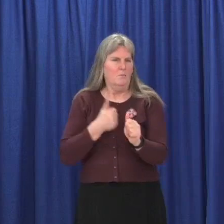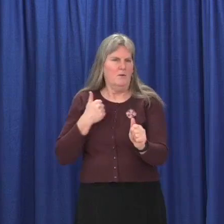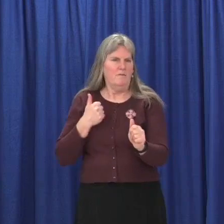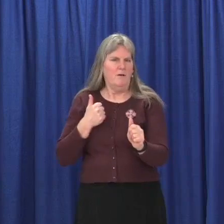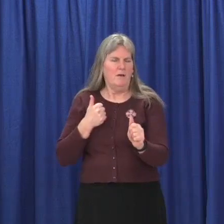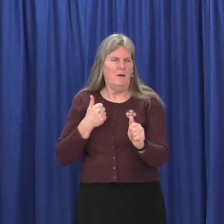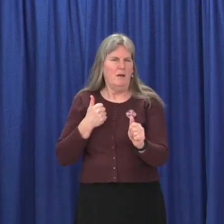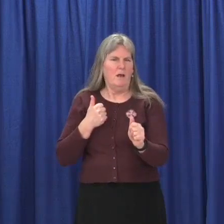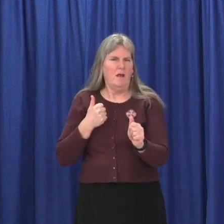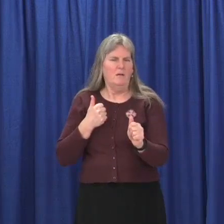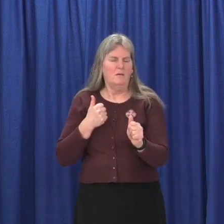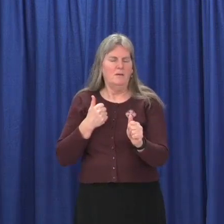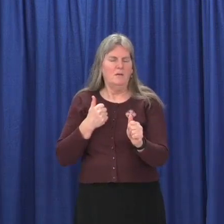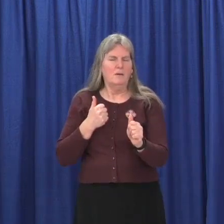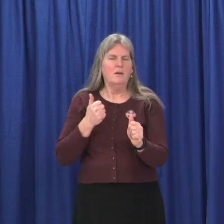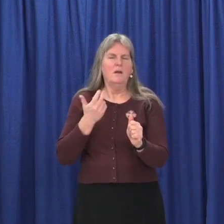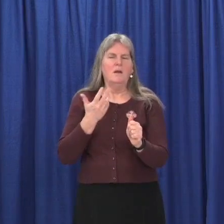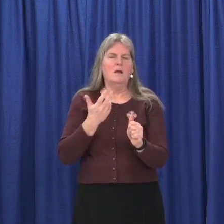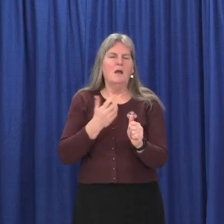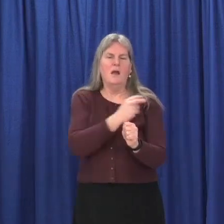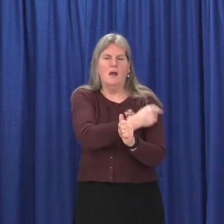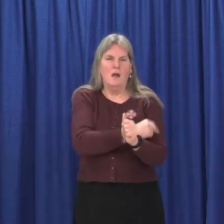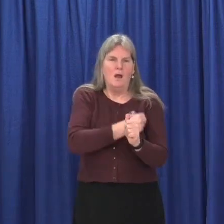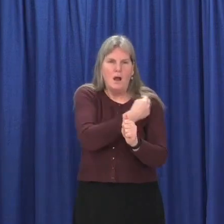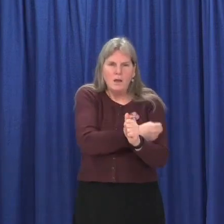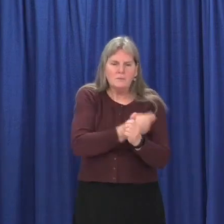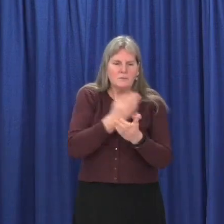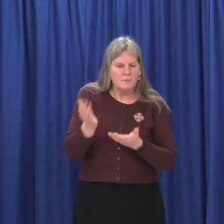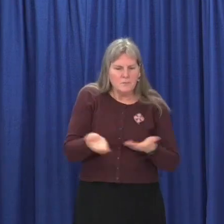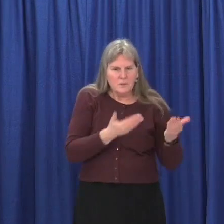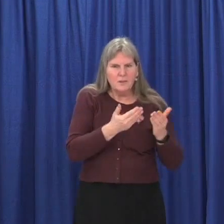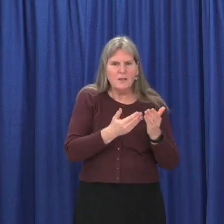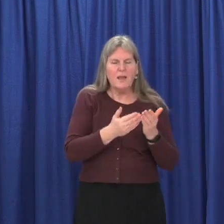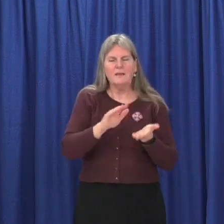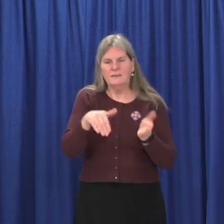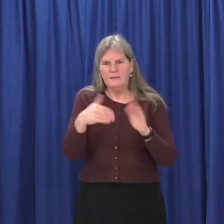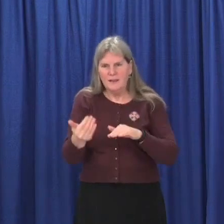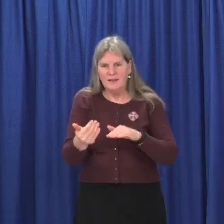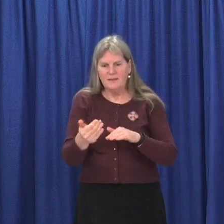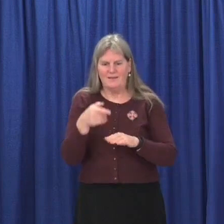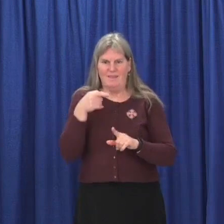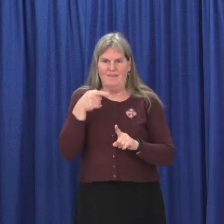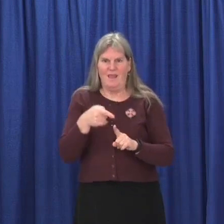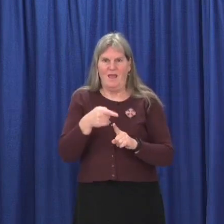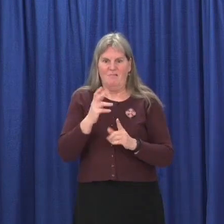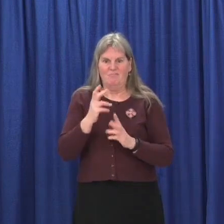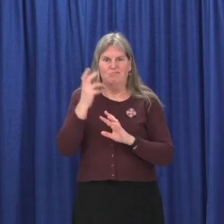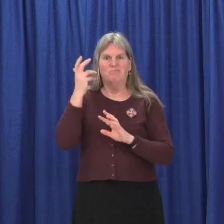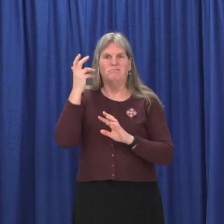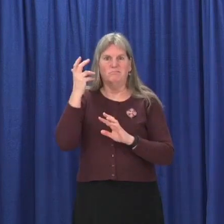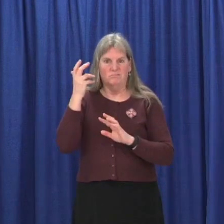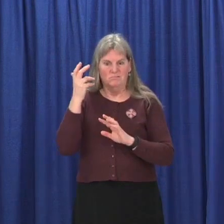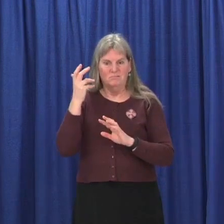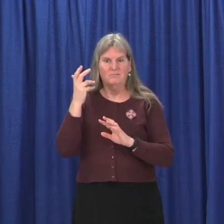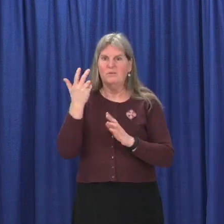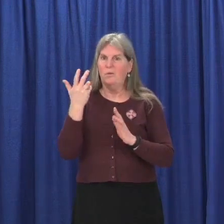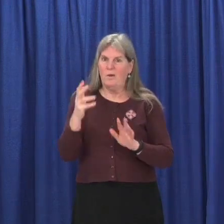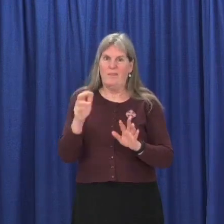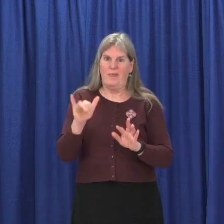hospitalizations and deaths, and to limit the societal disruption caused by measures. And this is the balancing act that we work on